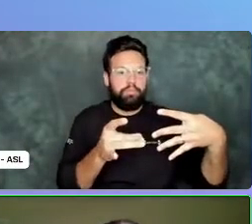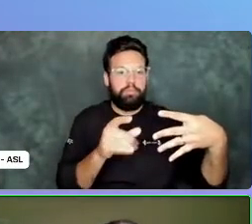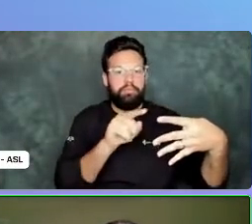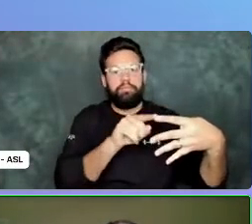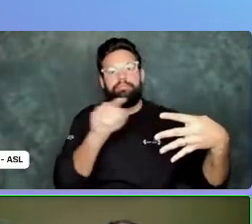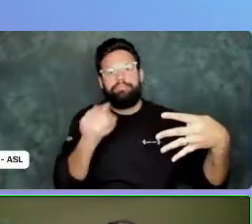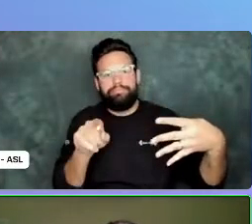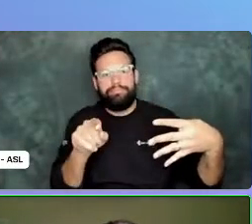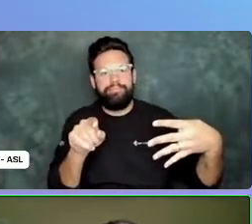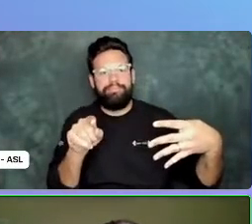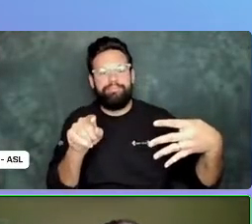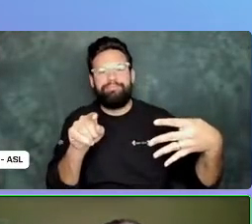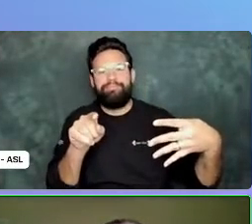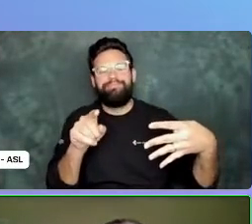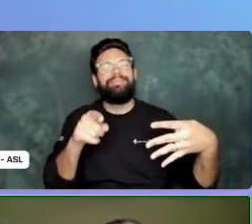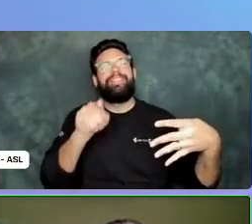the option element here so here I've got one option